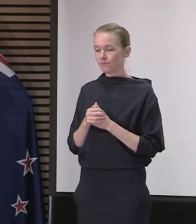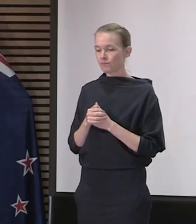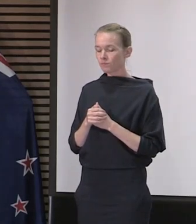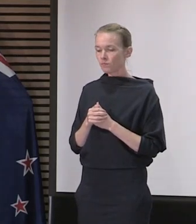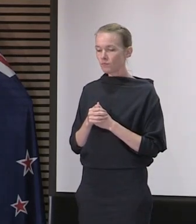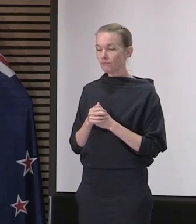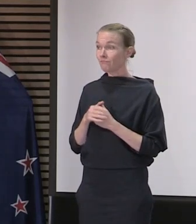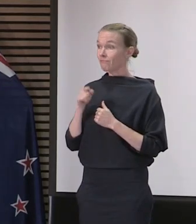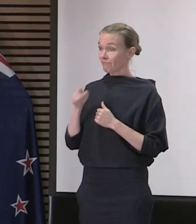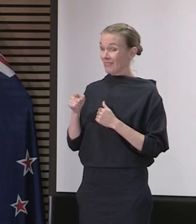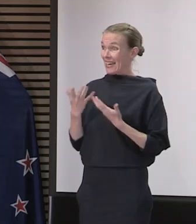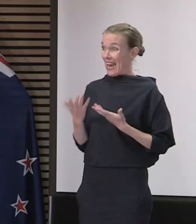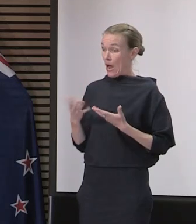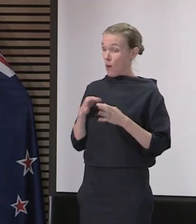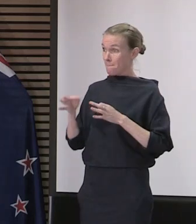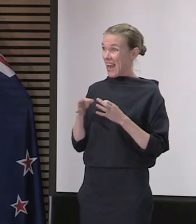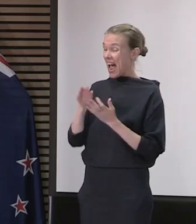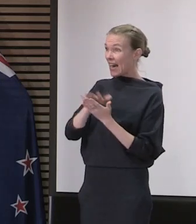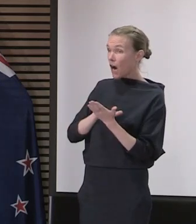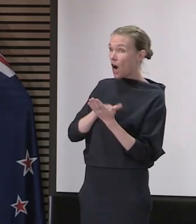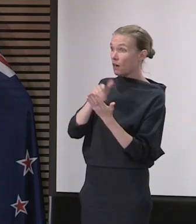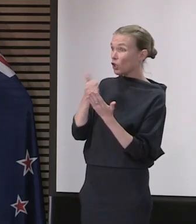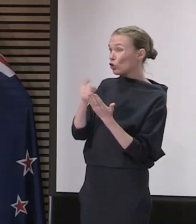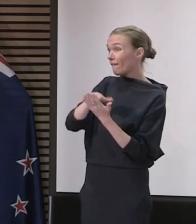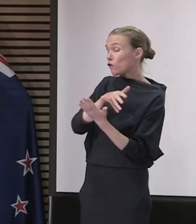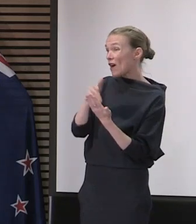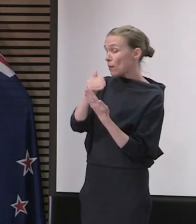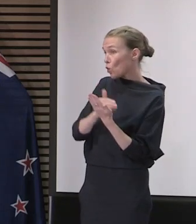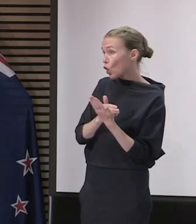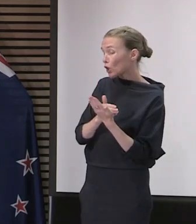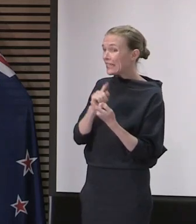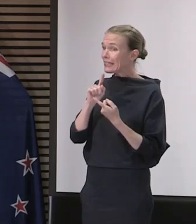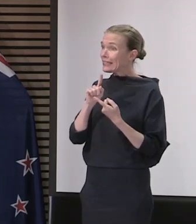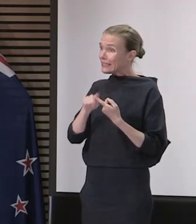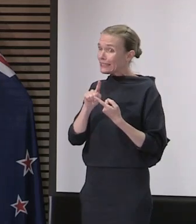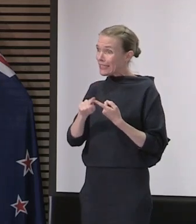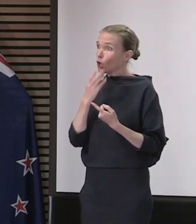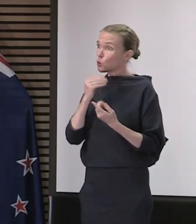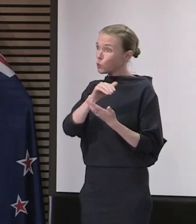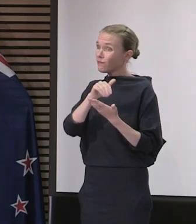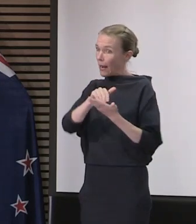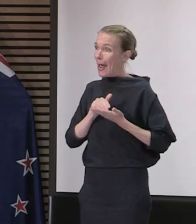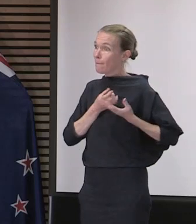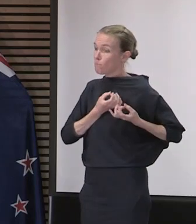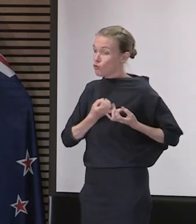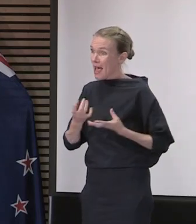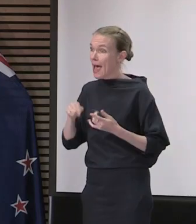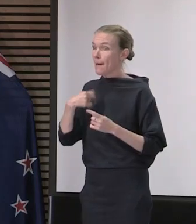Is the plan not as selectable as you wanted to be in retrospect? The plan is good in that it